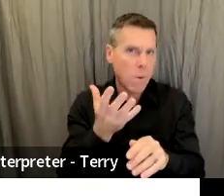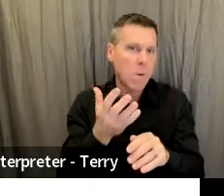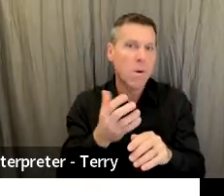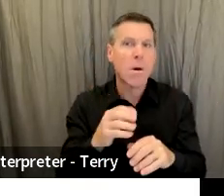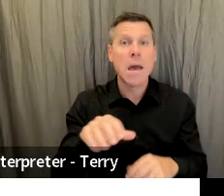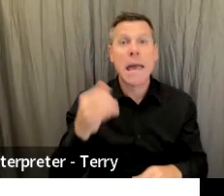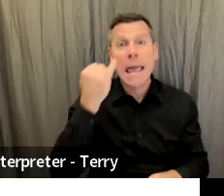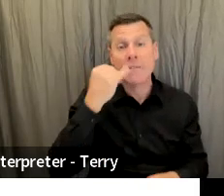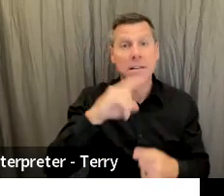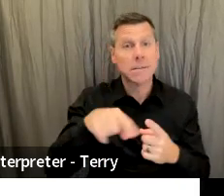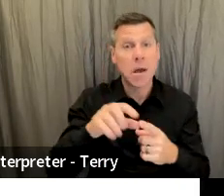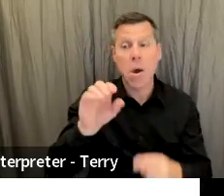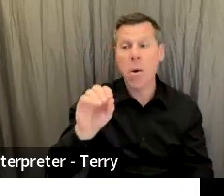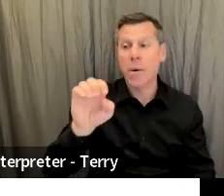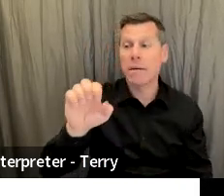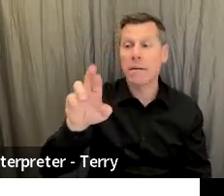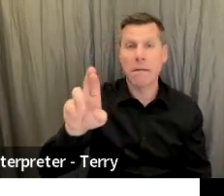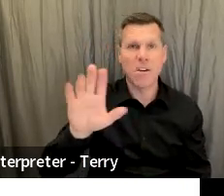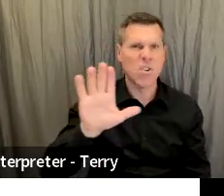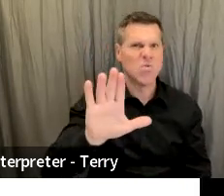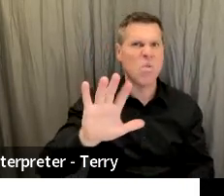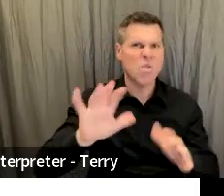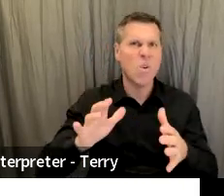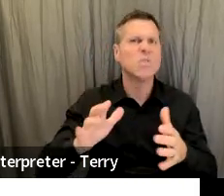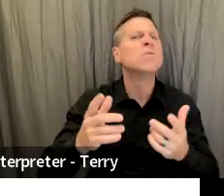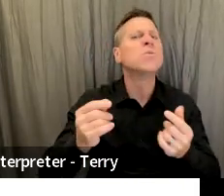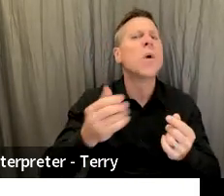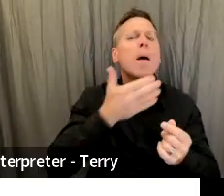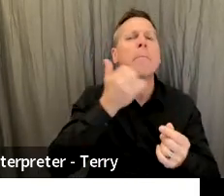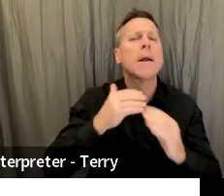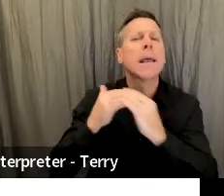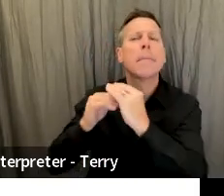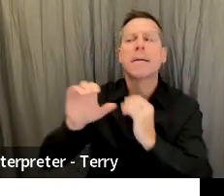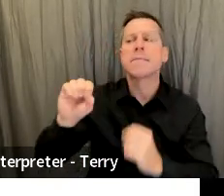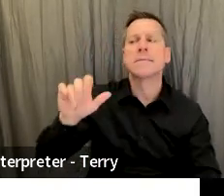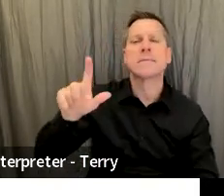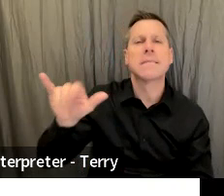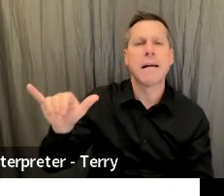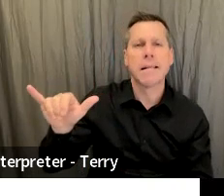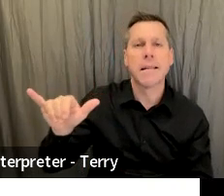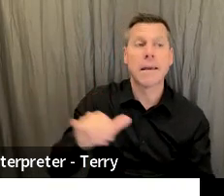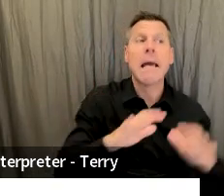in which case email Sally some questions about the course. Email me general requests